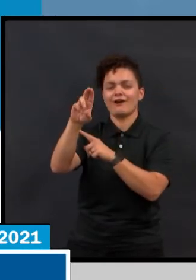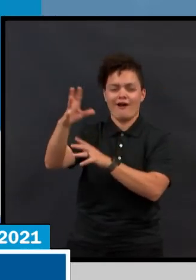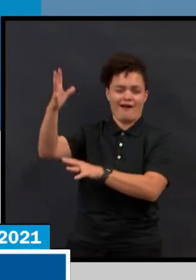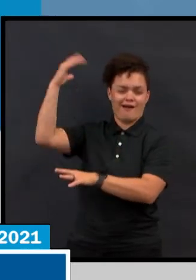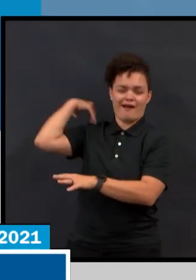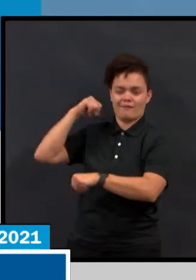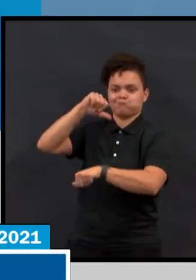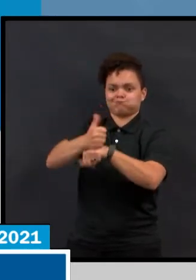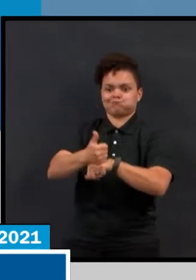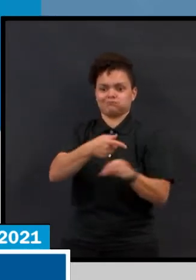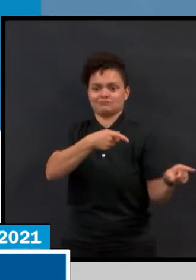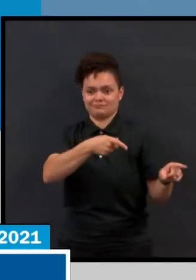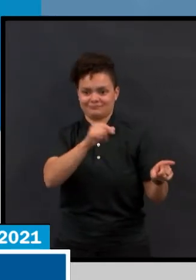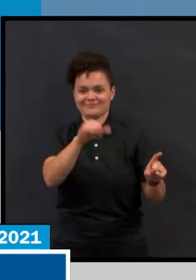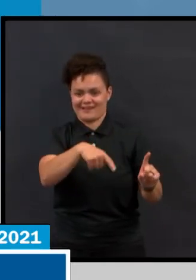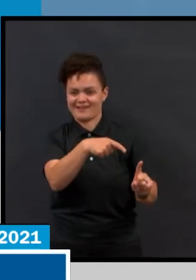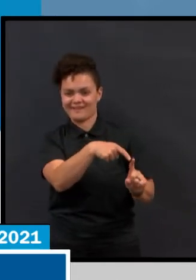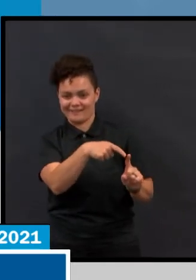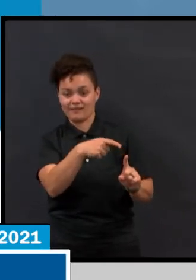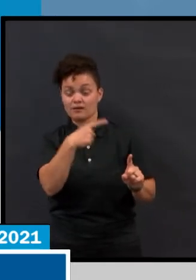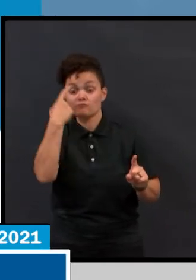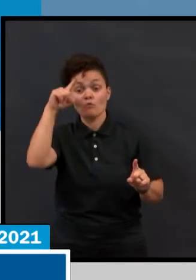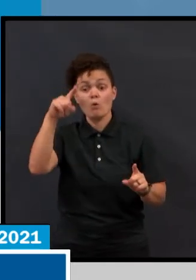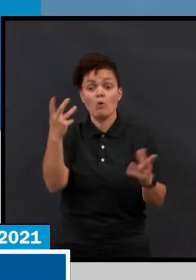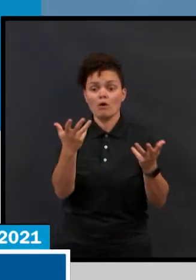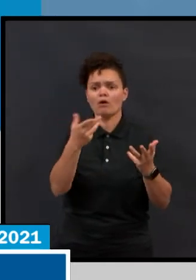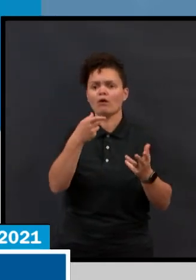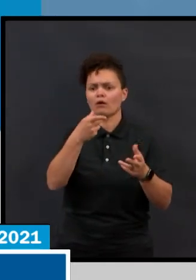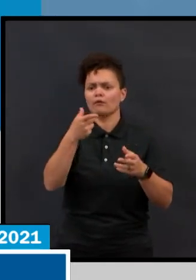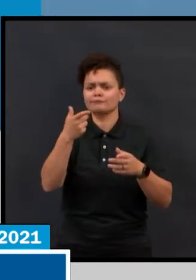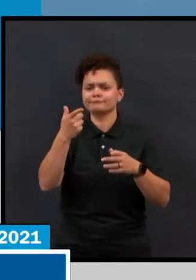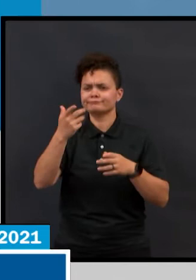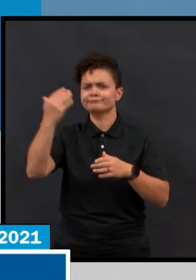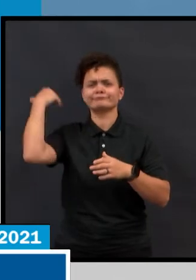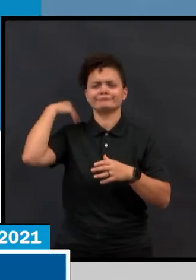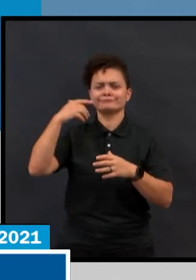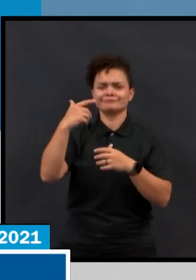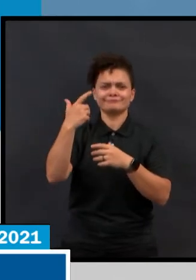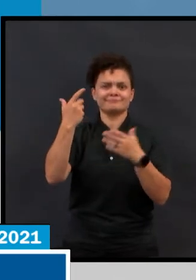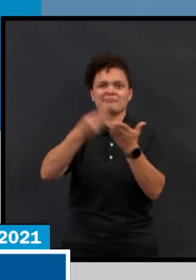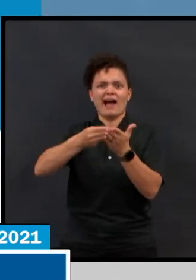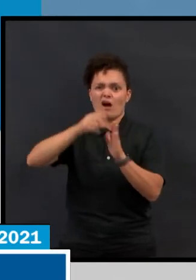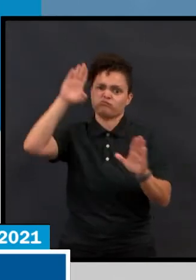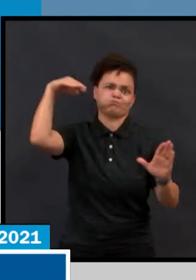them all over the country in these camps to do conservation projects red rocks was one of them